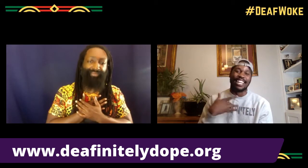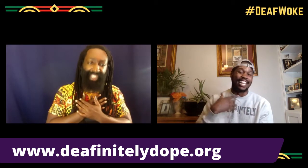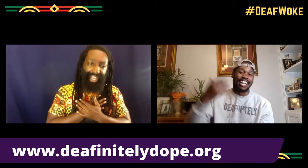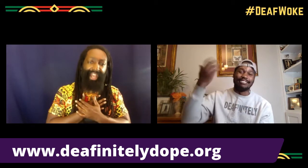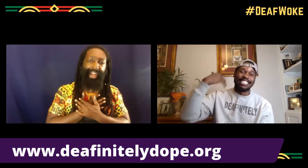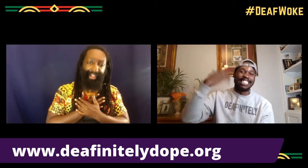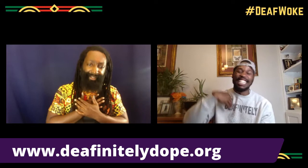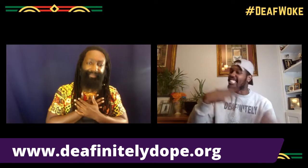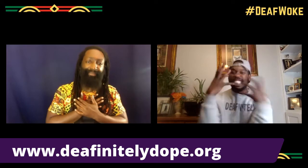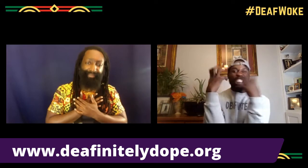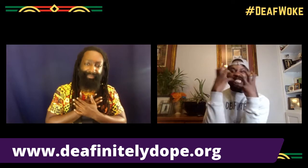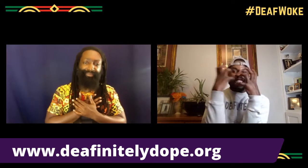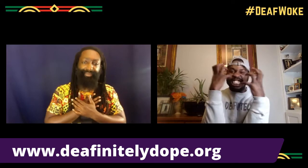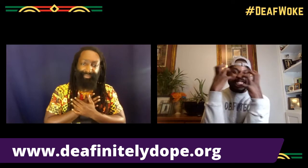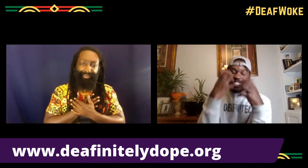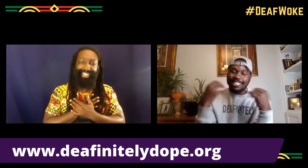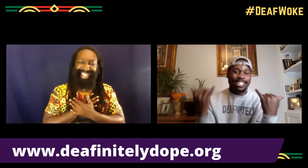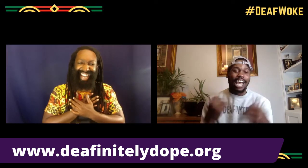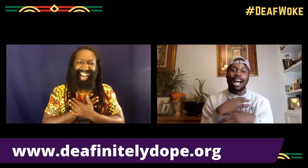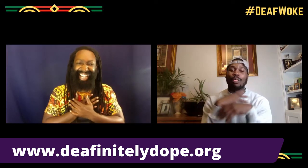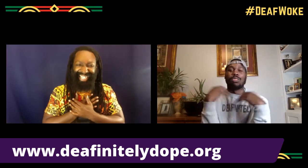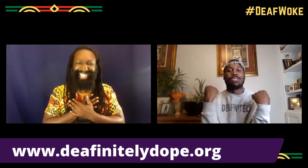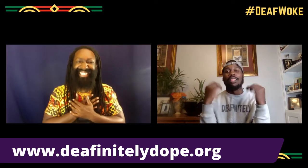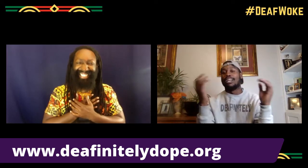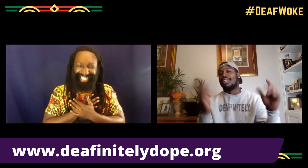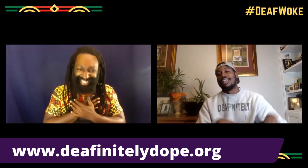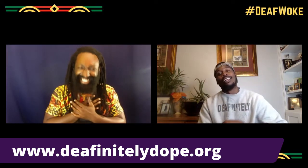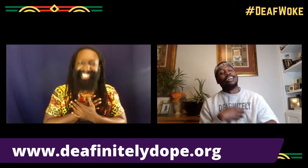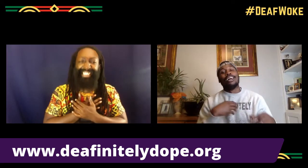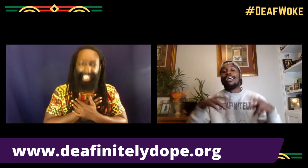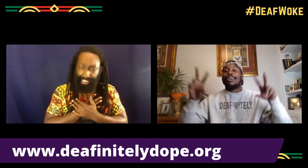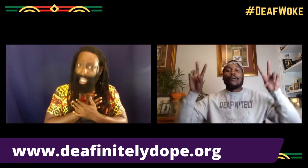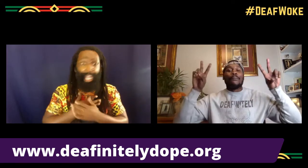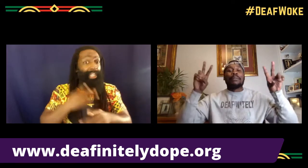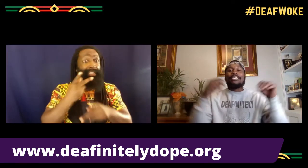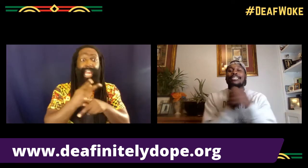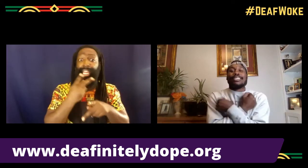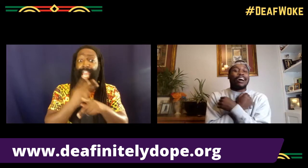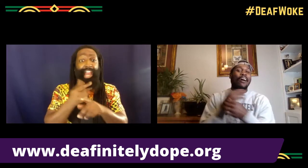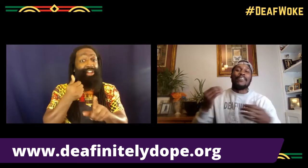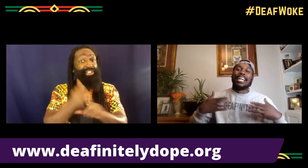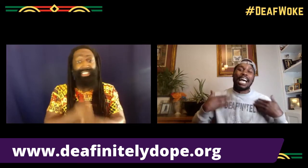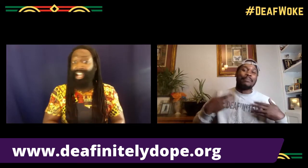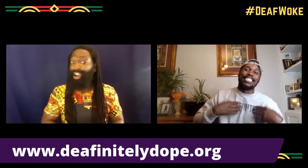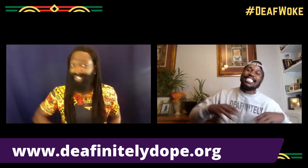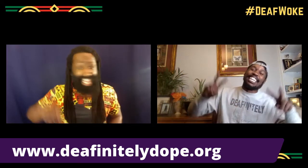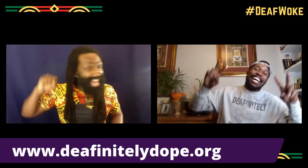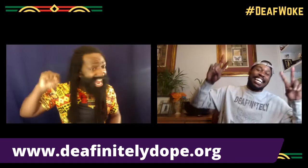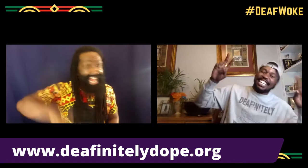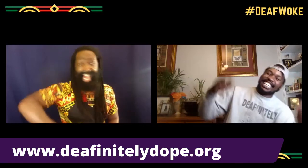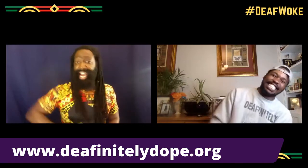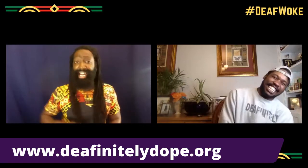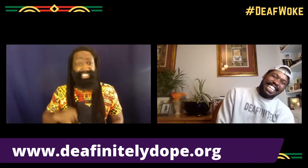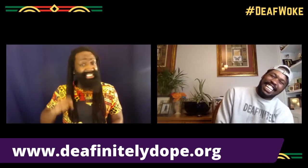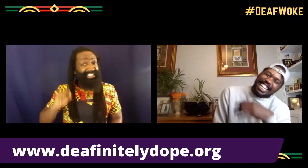Yeah, trynna keep going that positivity. I'm over that, you know, I'm all about peace, love and happiness.